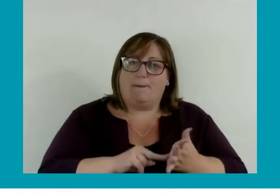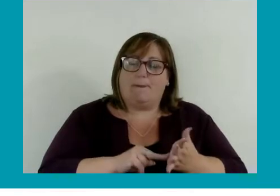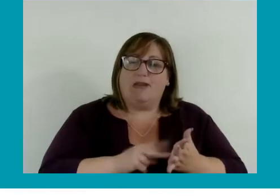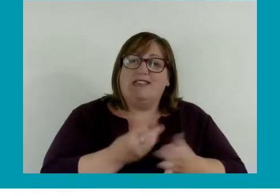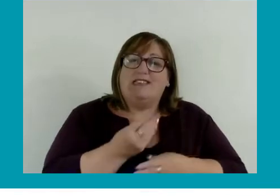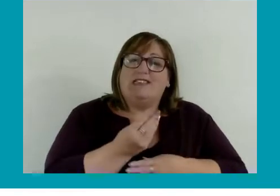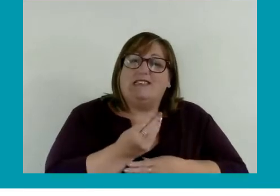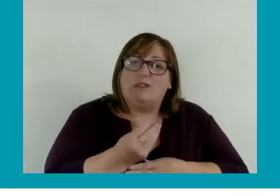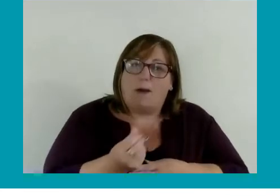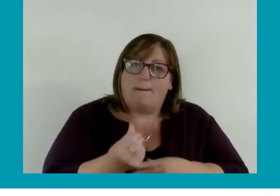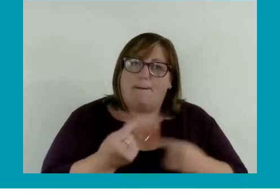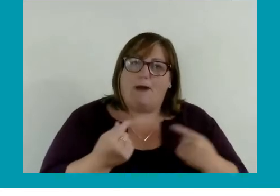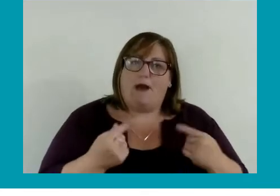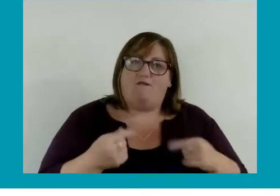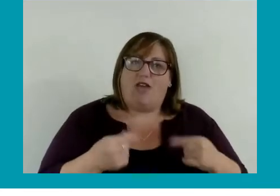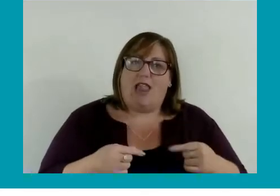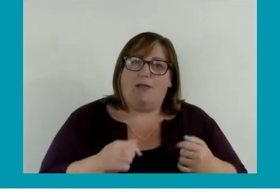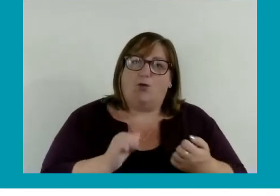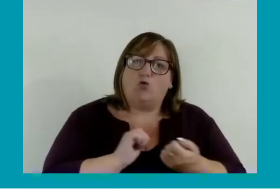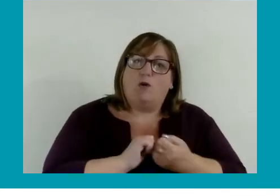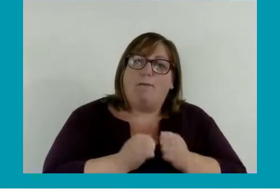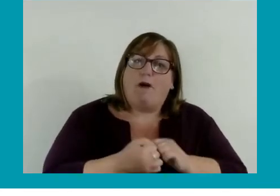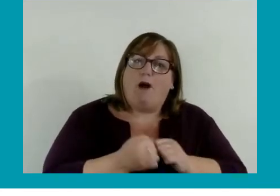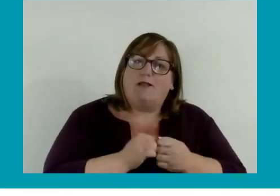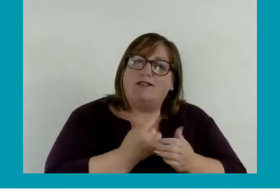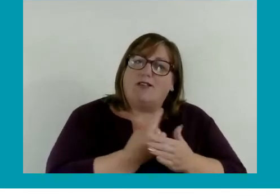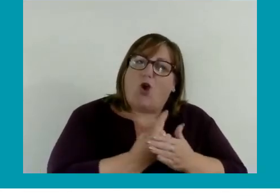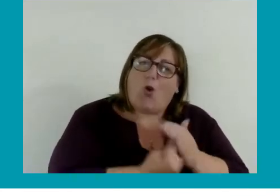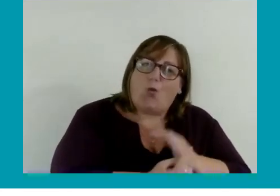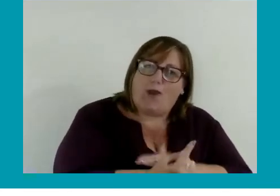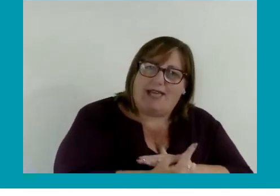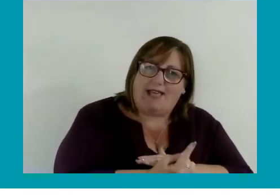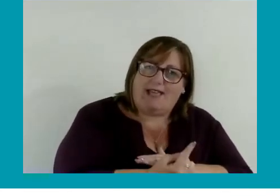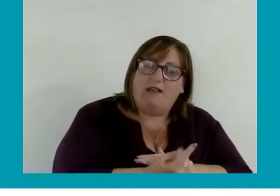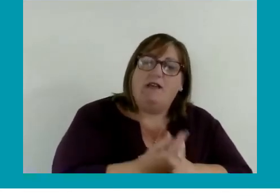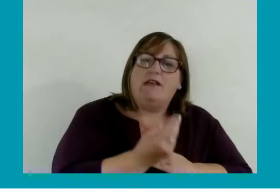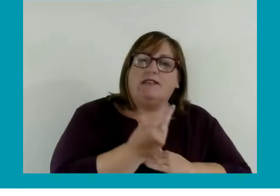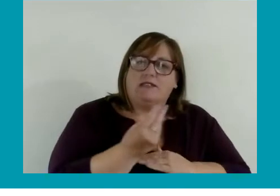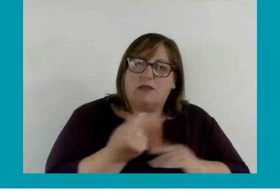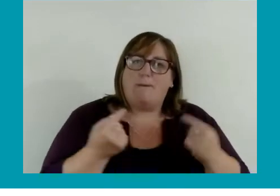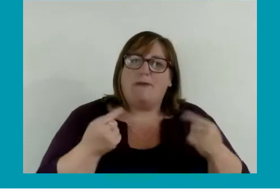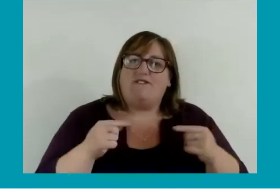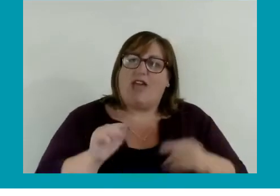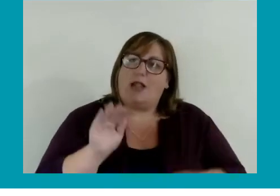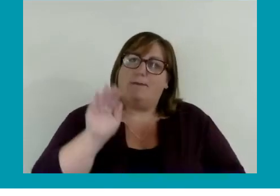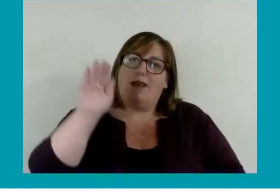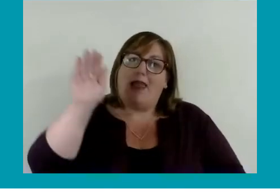that run externally um there are once you're in the organization there are lots of opportunities